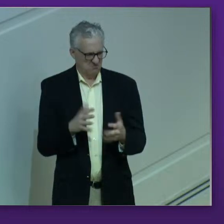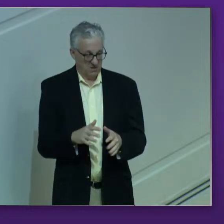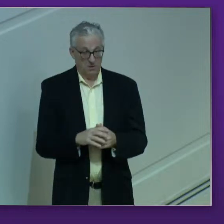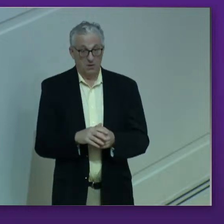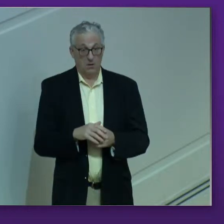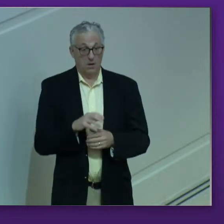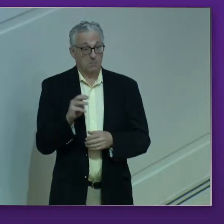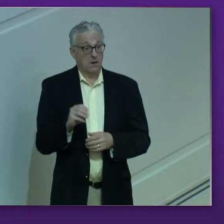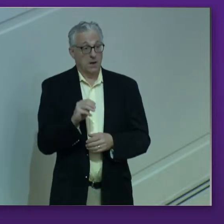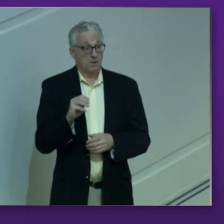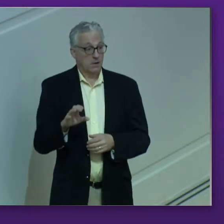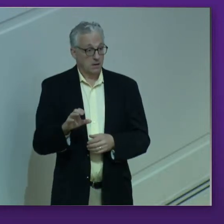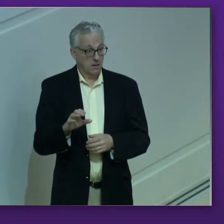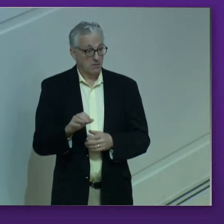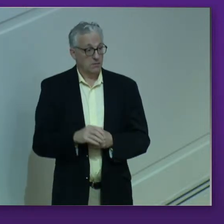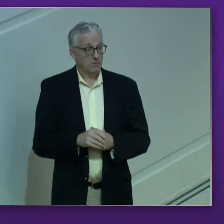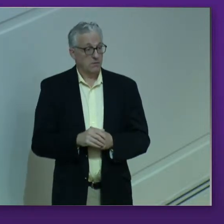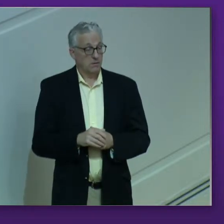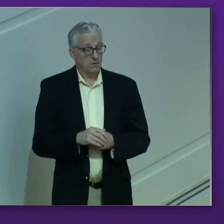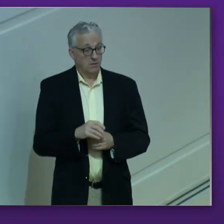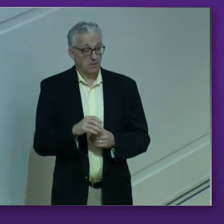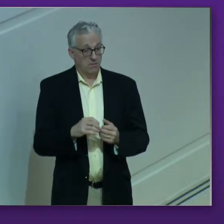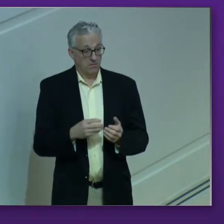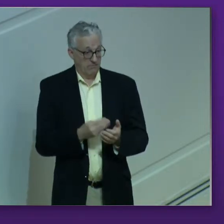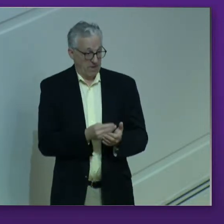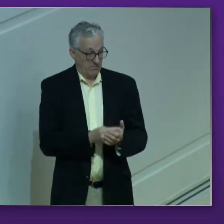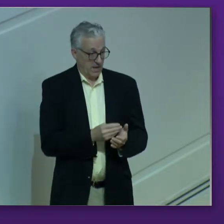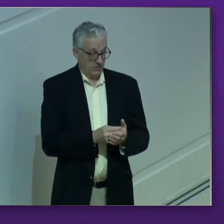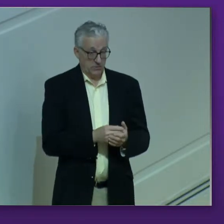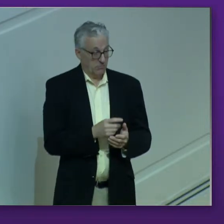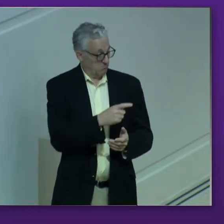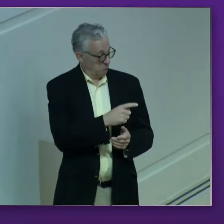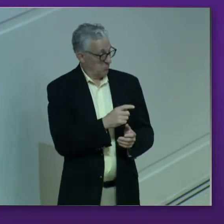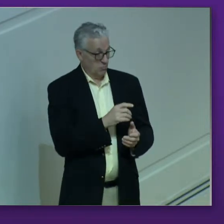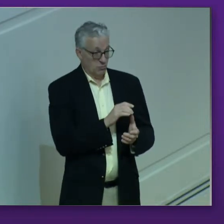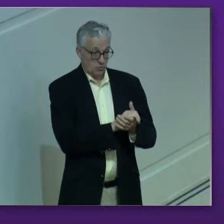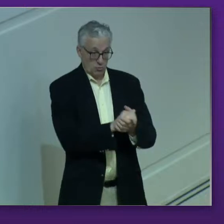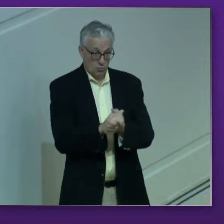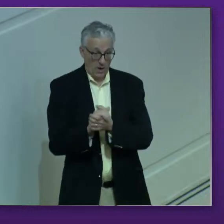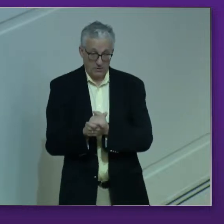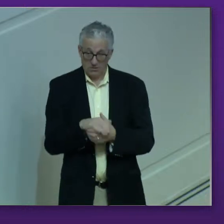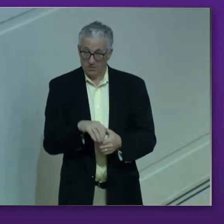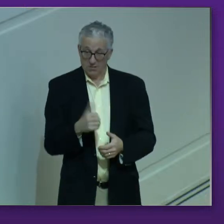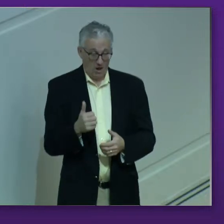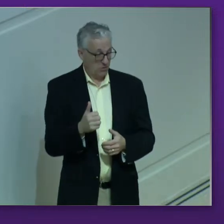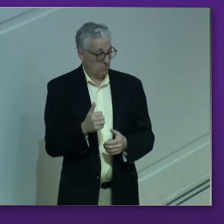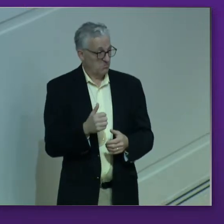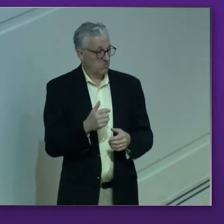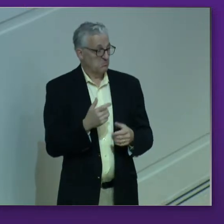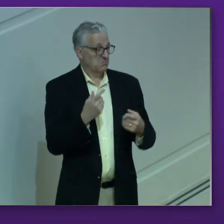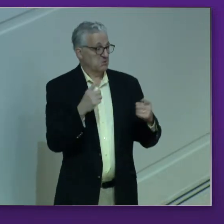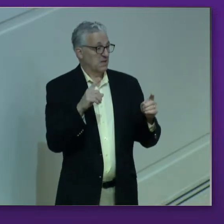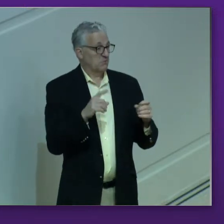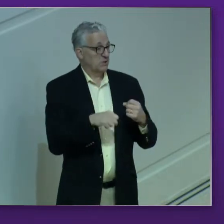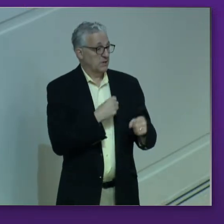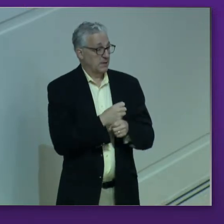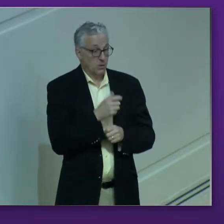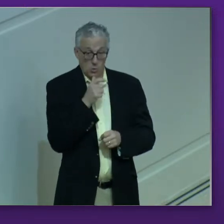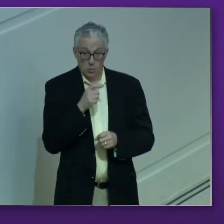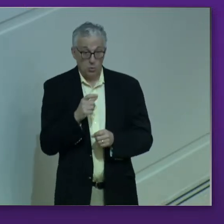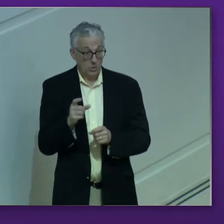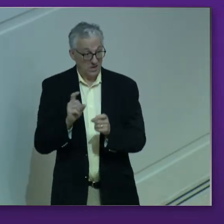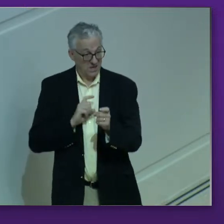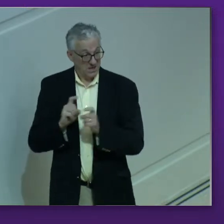CONGRATULATIONS.